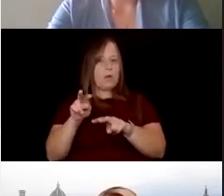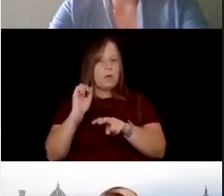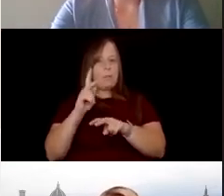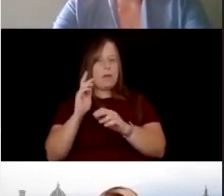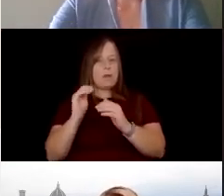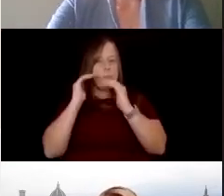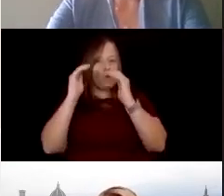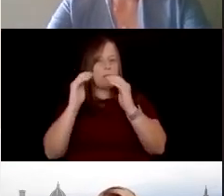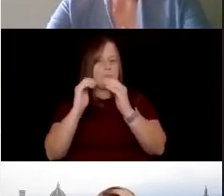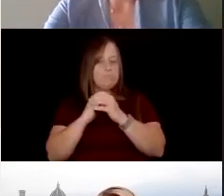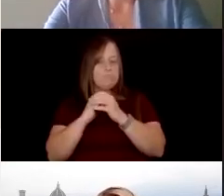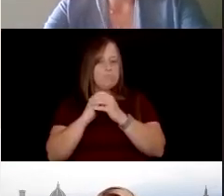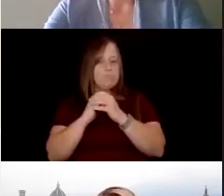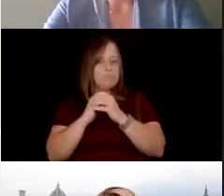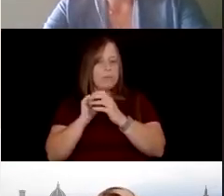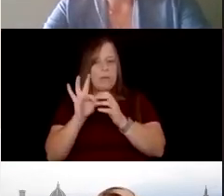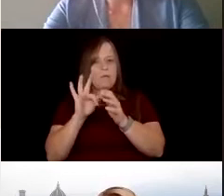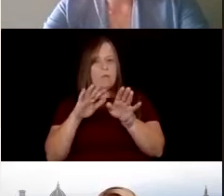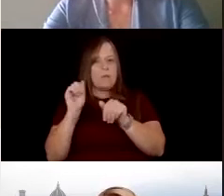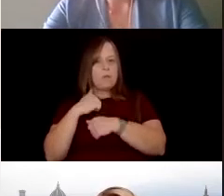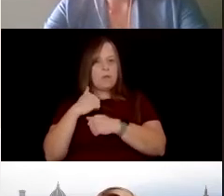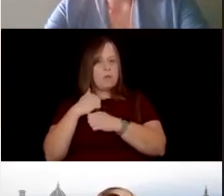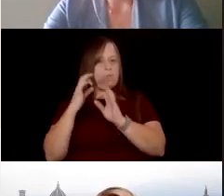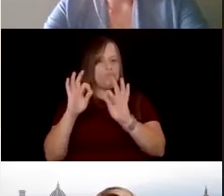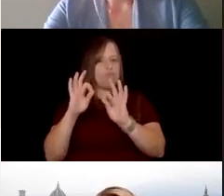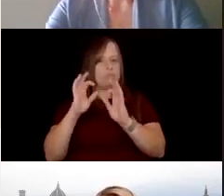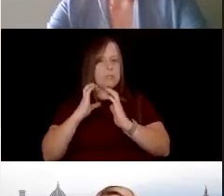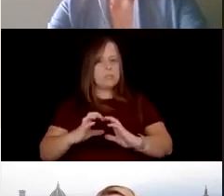So, again, if you went on to become a model citizen, that's gonna count in your favor.